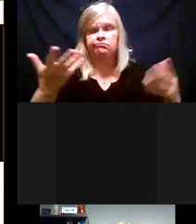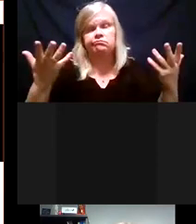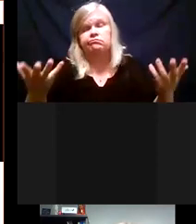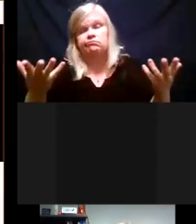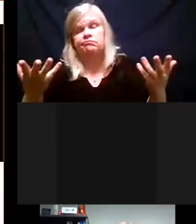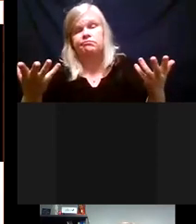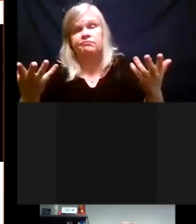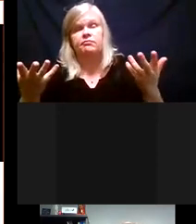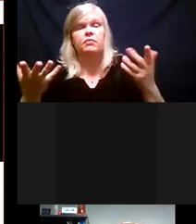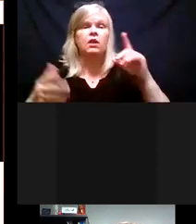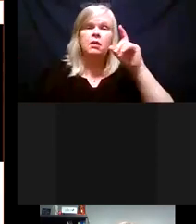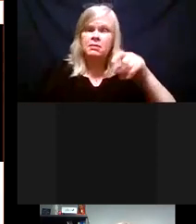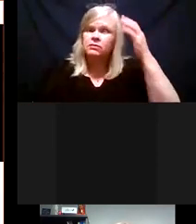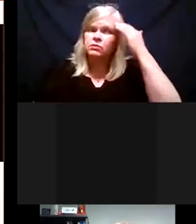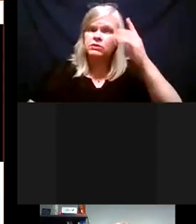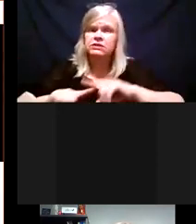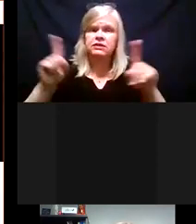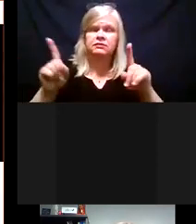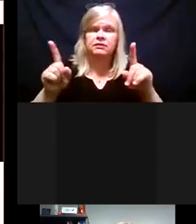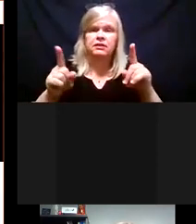DISTINCTION BETWEEN IT CONSENTING FOR MEDICAL SERVICE